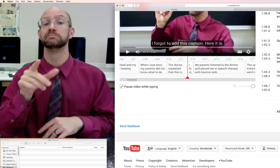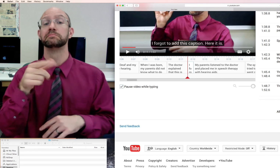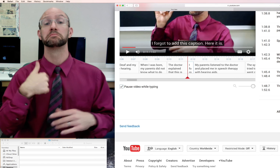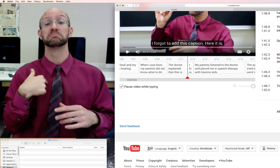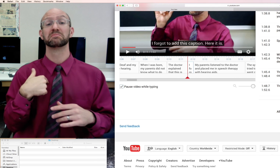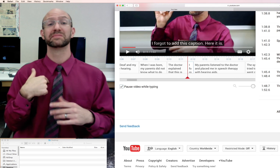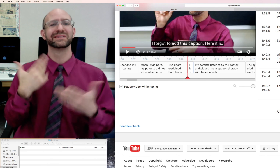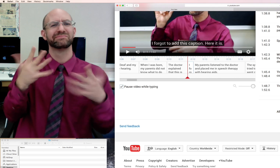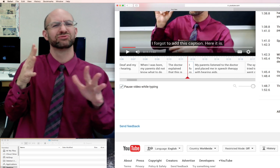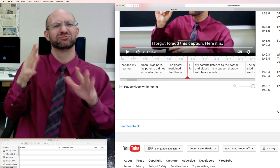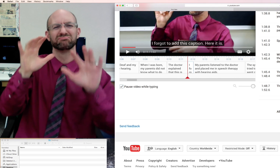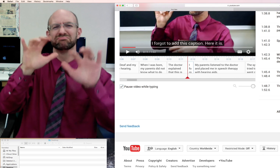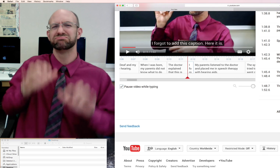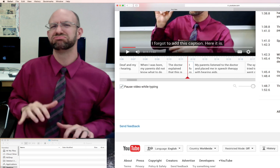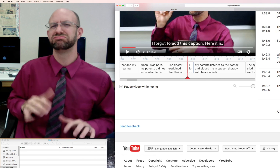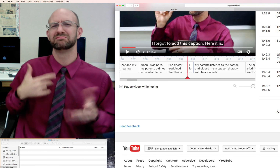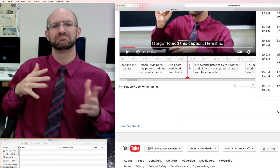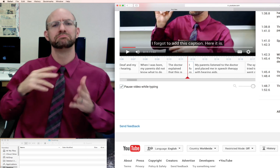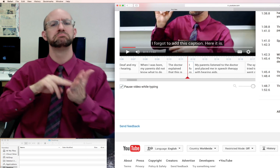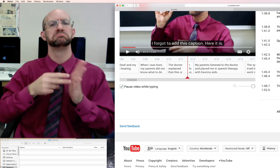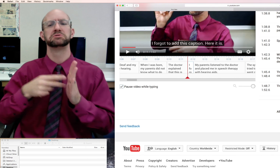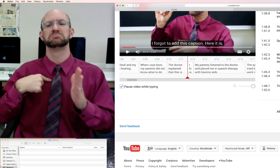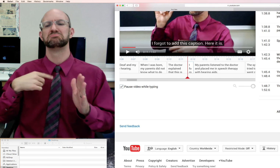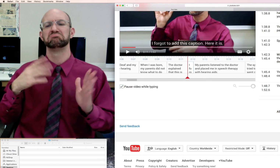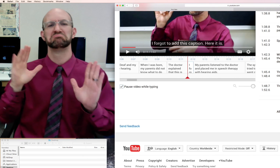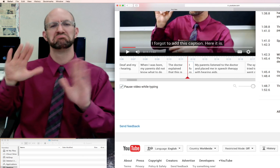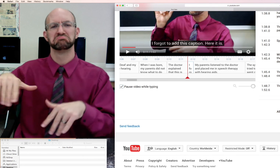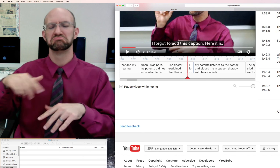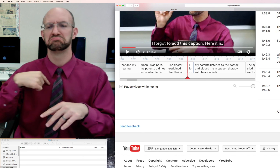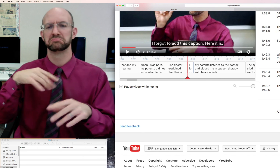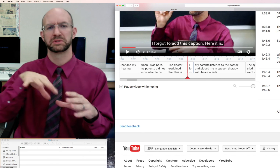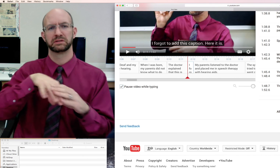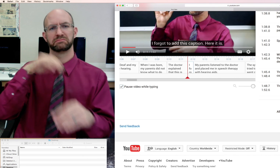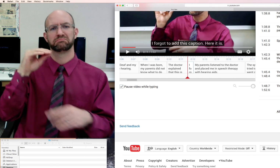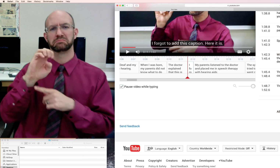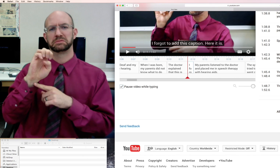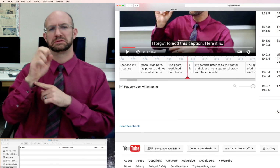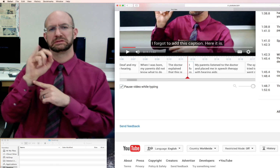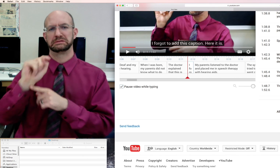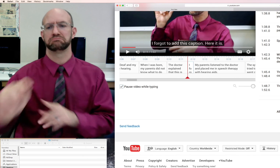But as for me, I have already created the captions so I am going to just exit here.